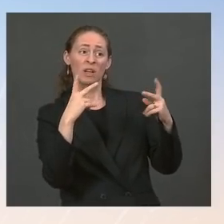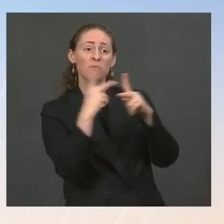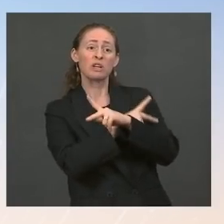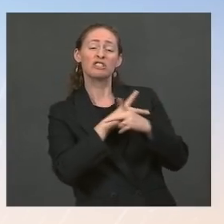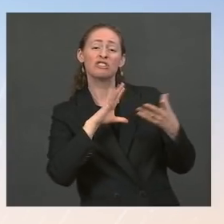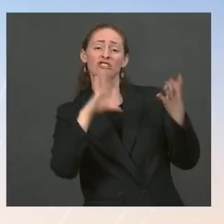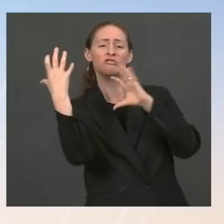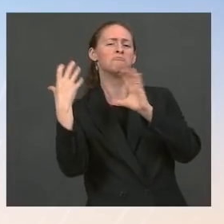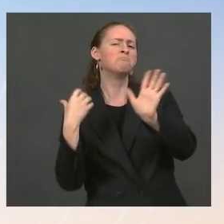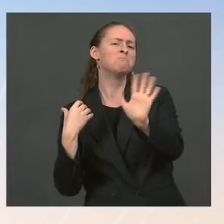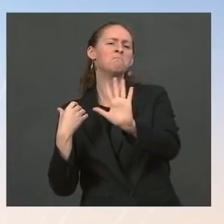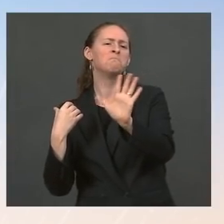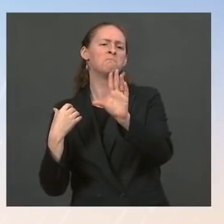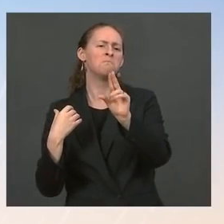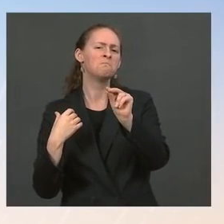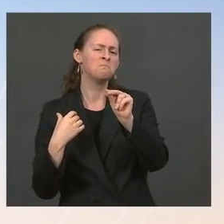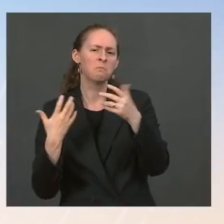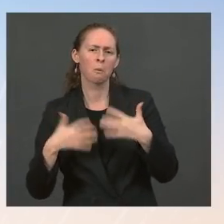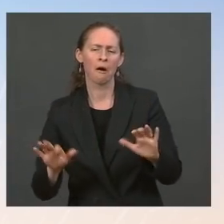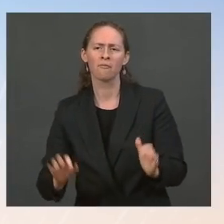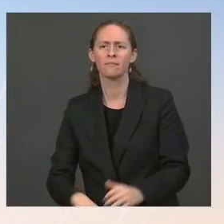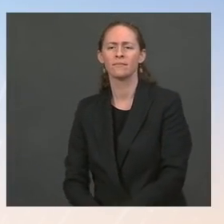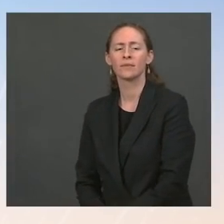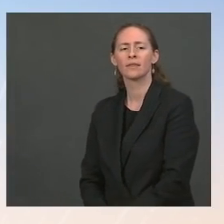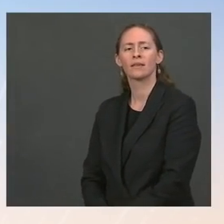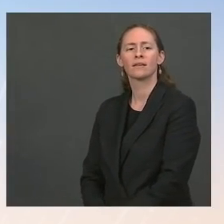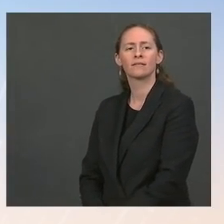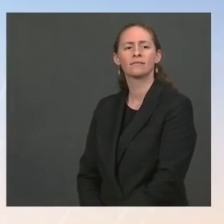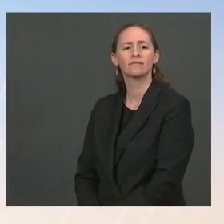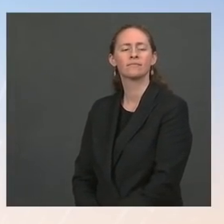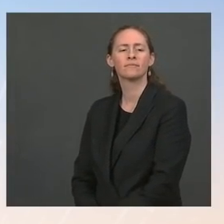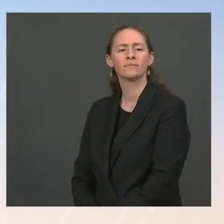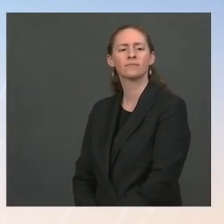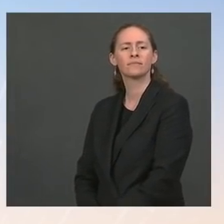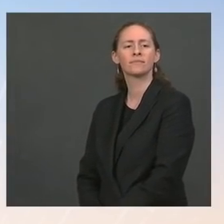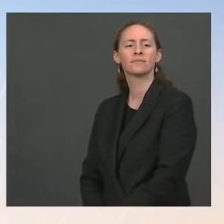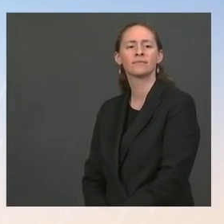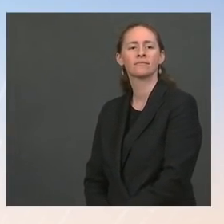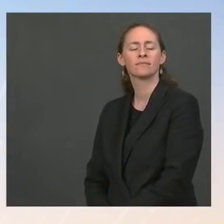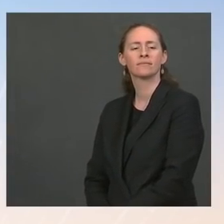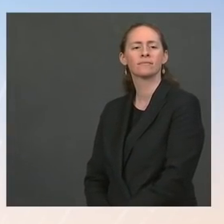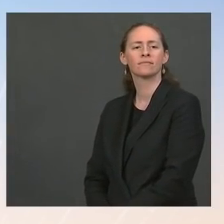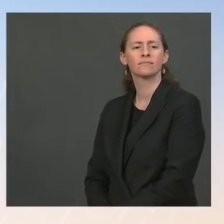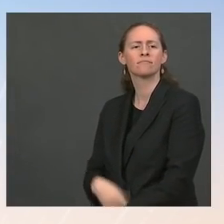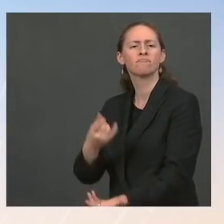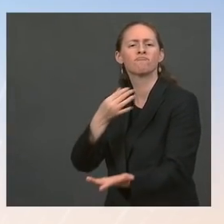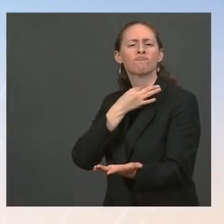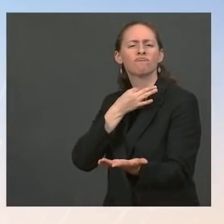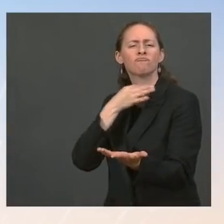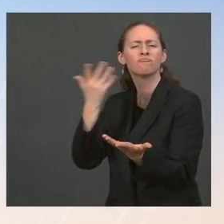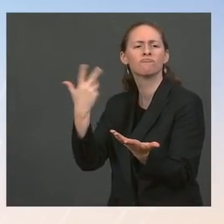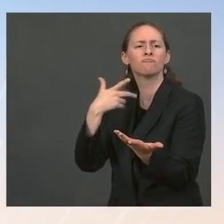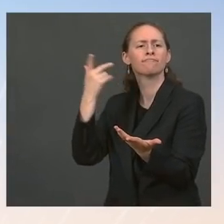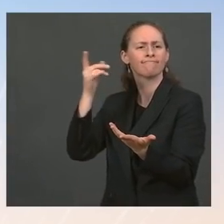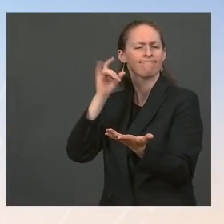The Press: And then, on nominees, the Biden administration, at this point, has a smaller percentage of nominees confirmed than his recent predecessors.